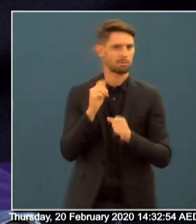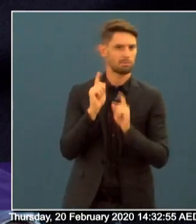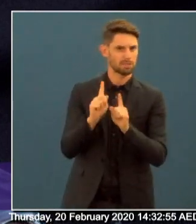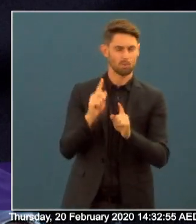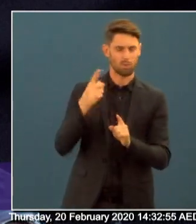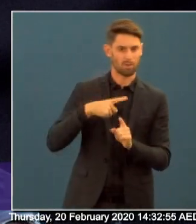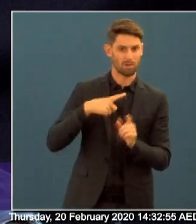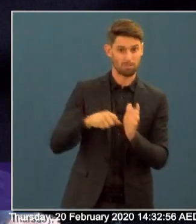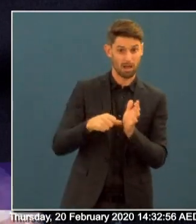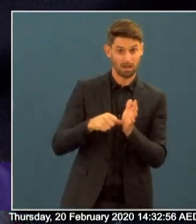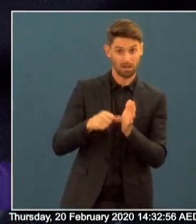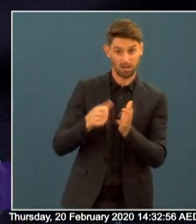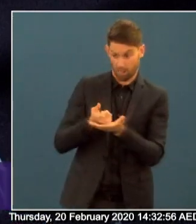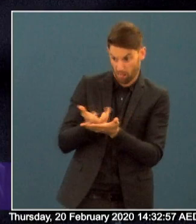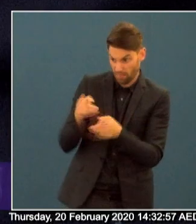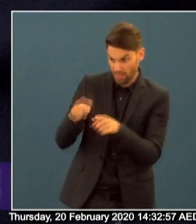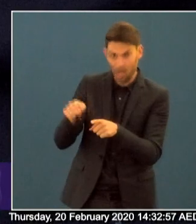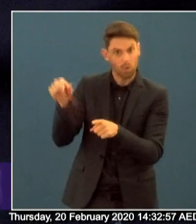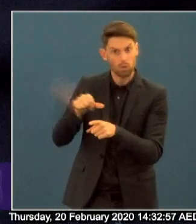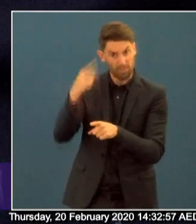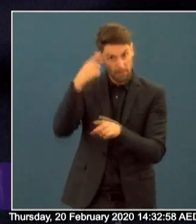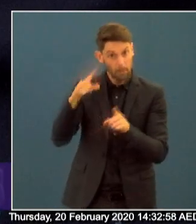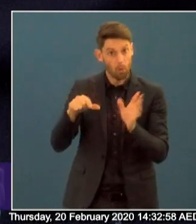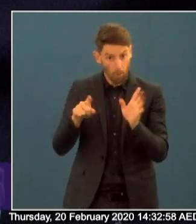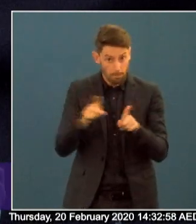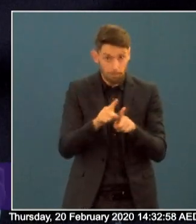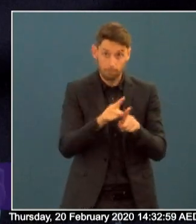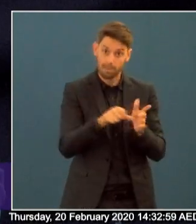particularly preventative health and routine primary health care,